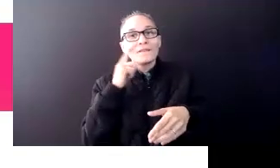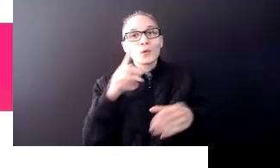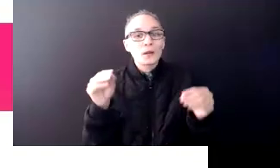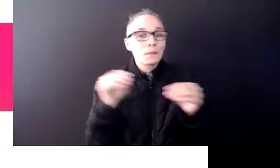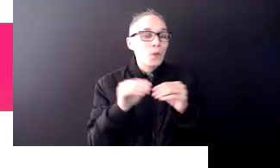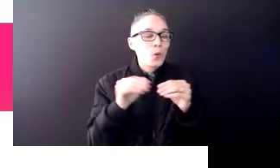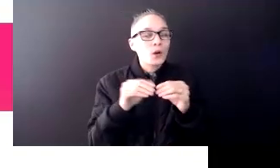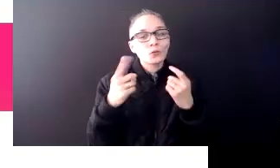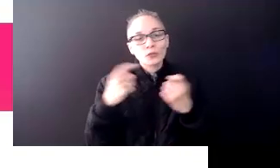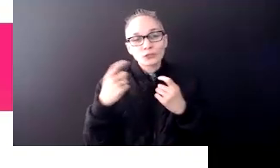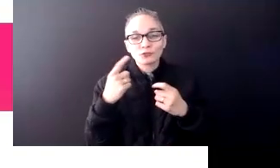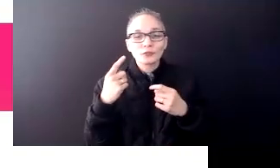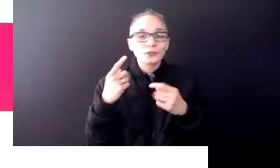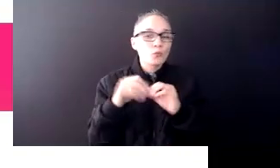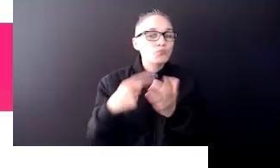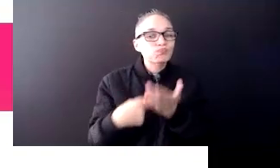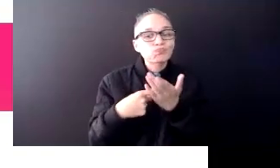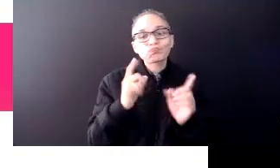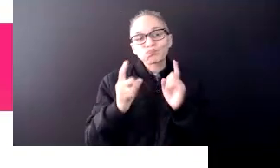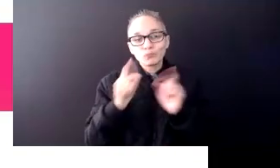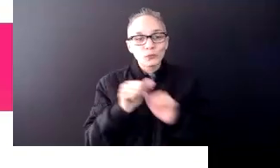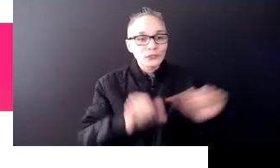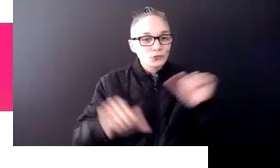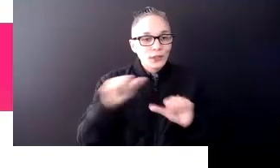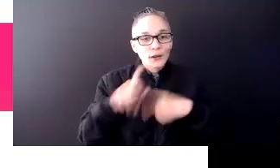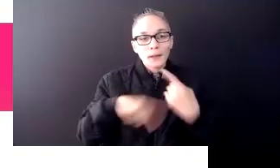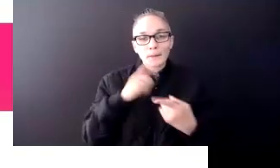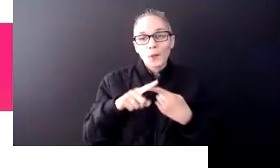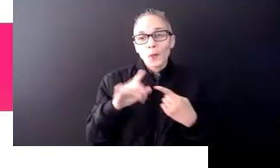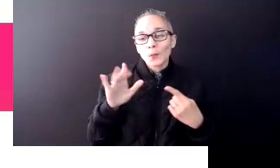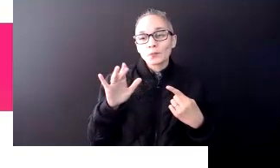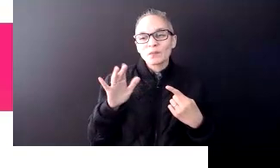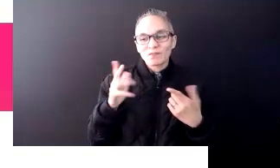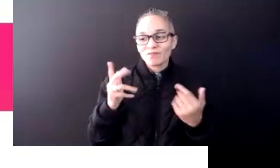ended questions and kind of, you know, talking with everyone.